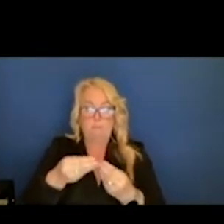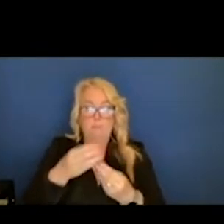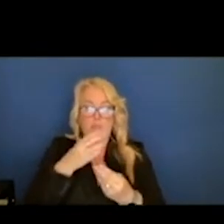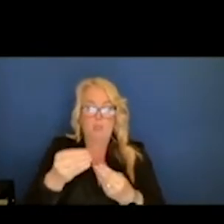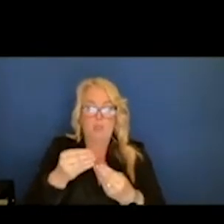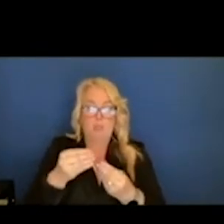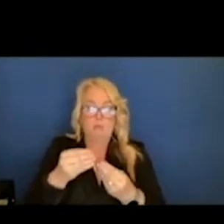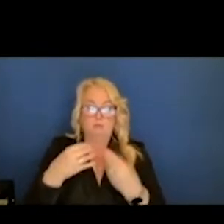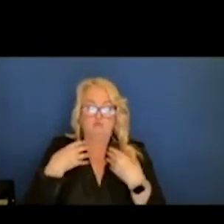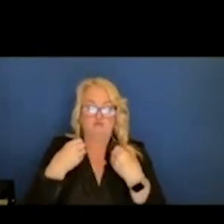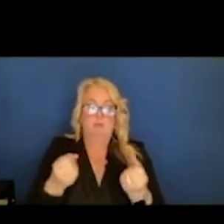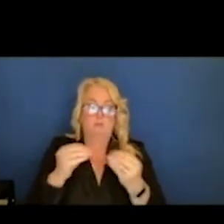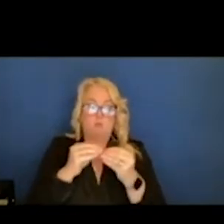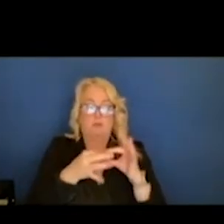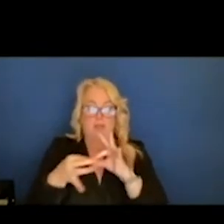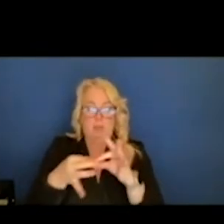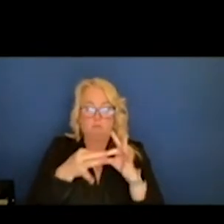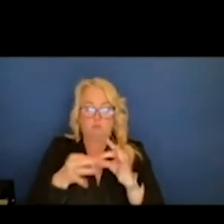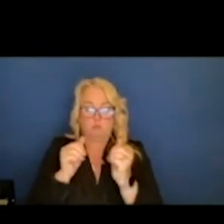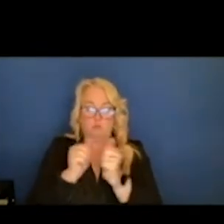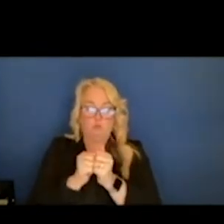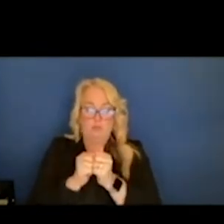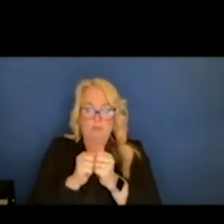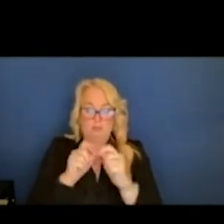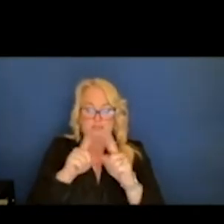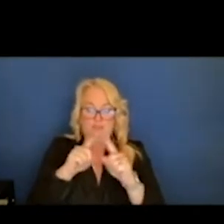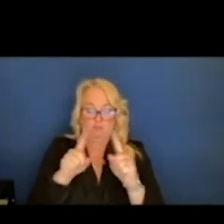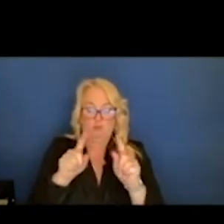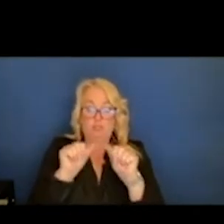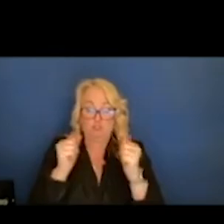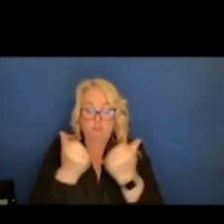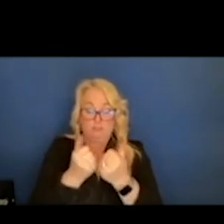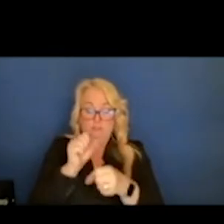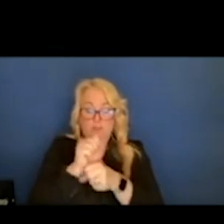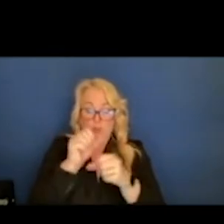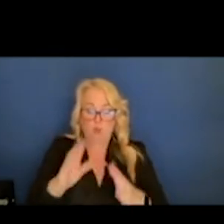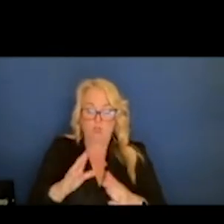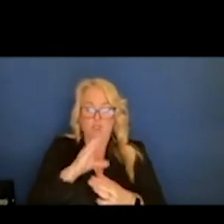Enhance collaboration between vocational rehabilitation agencies, employers, and